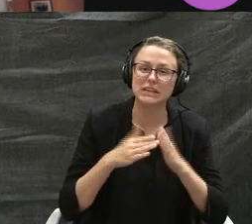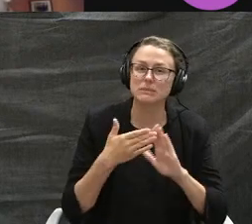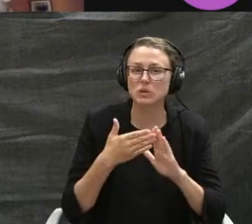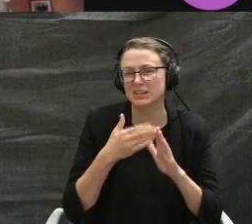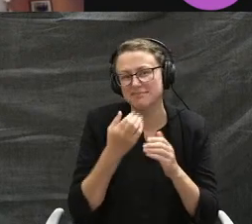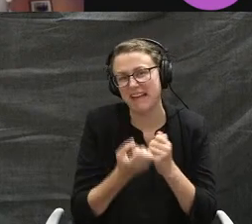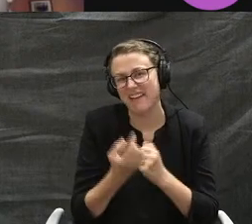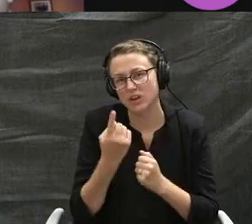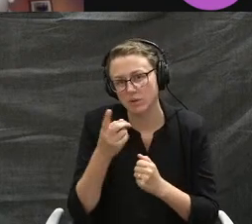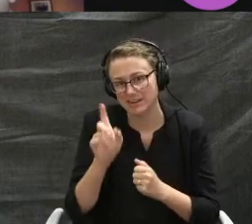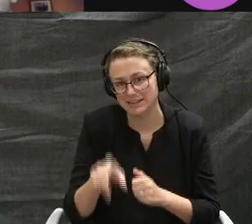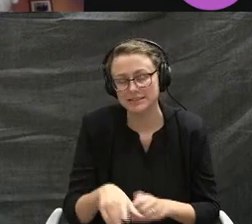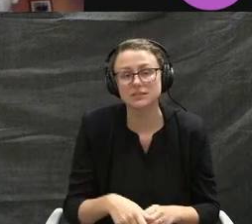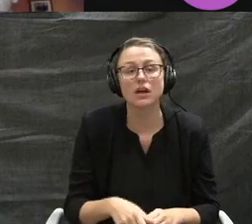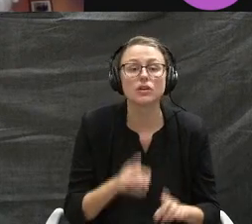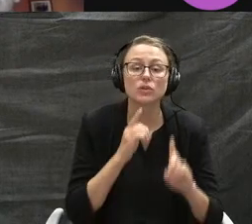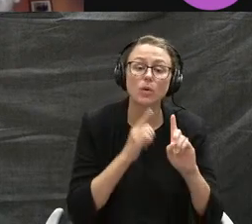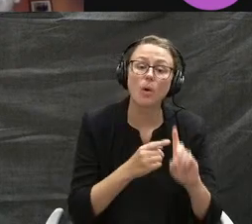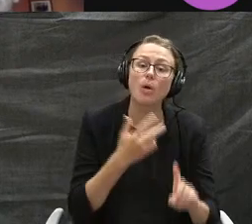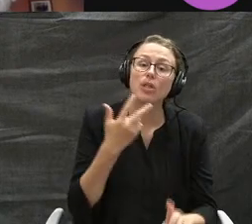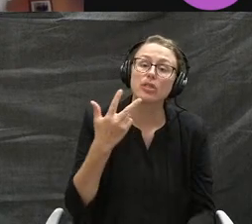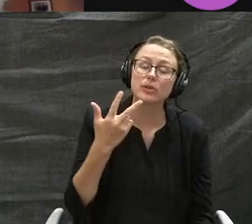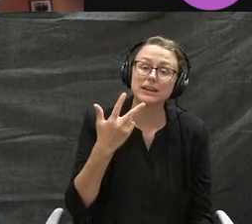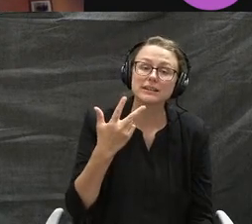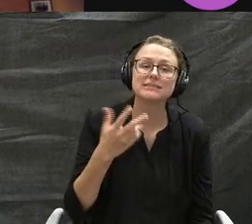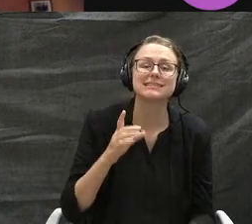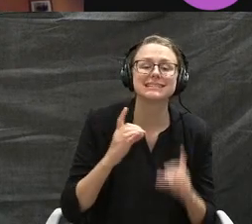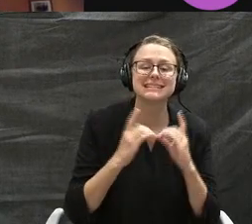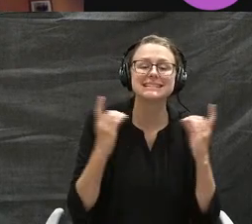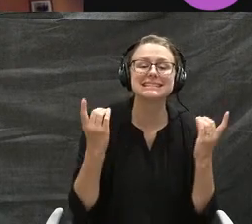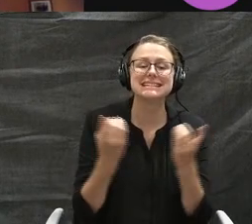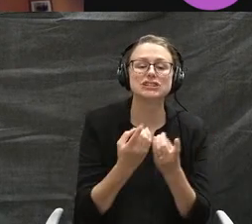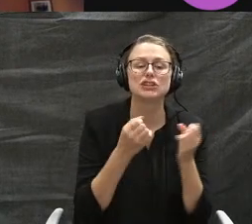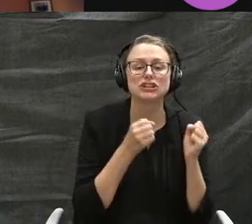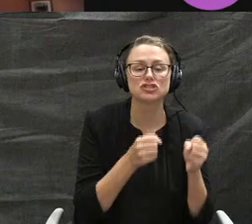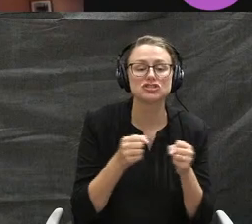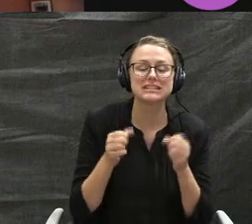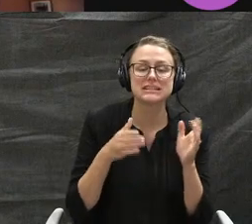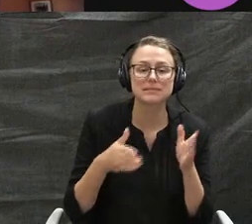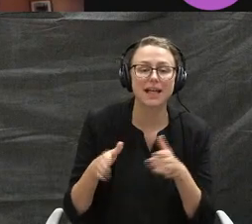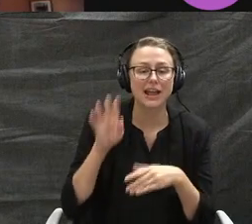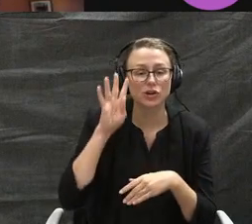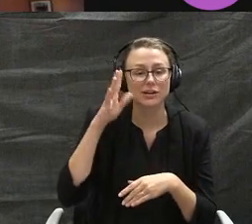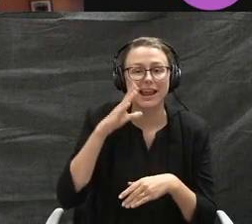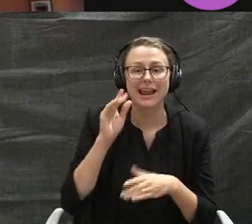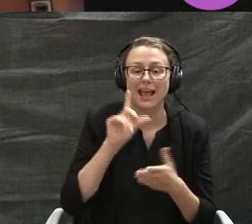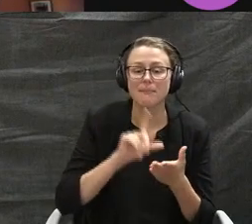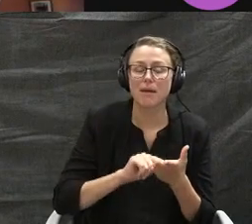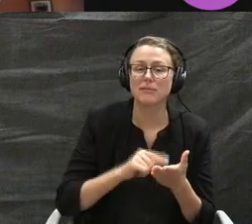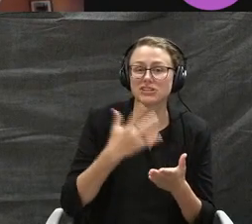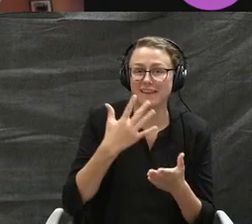community, to everybody. So goal three is district strategic plan. Create and publish A5 year